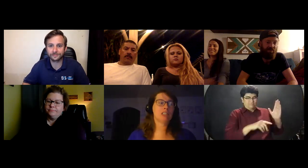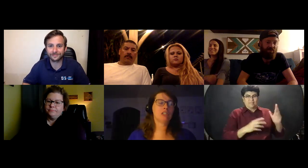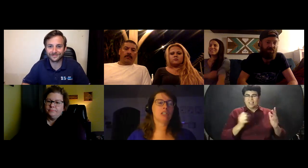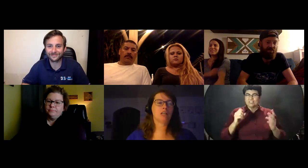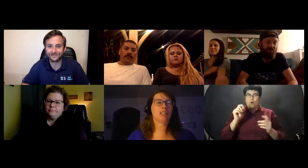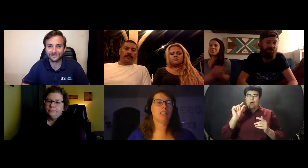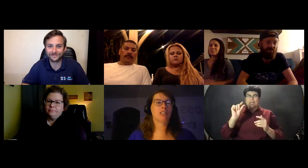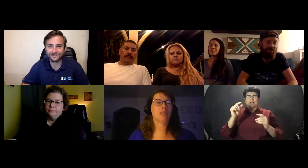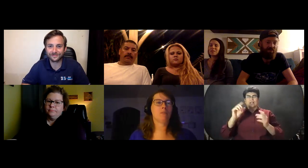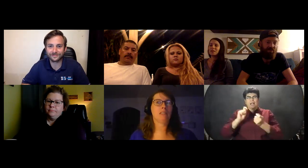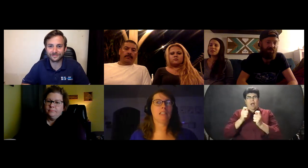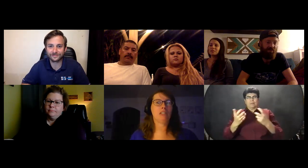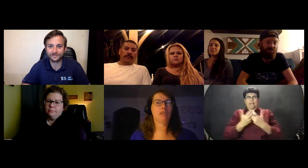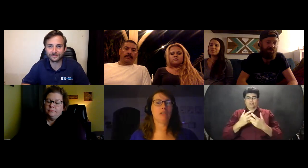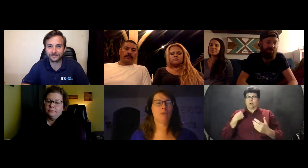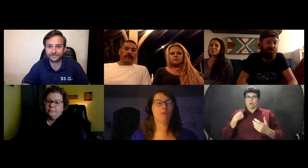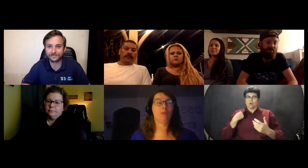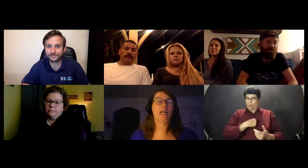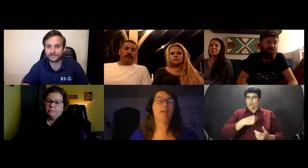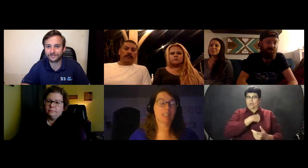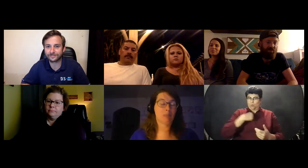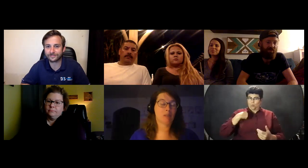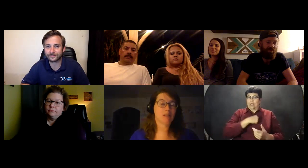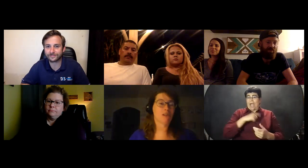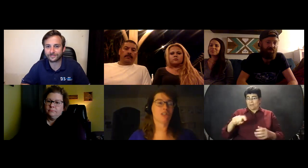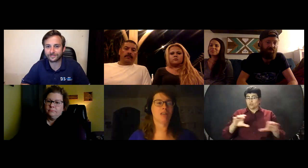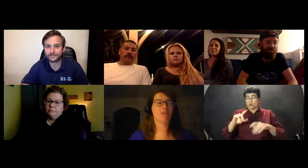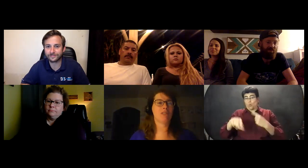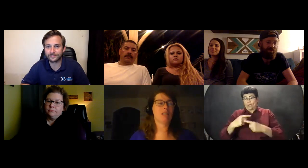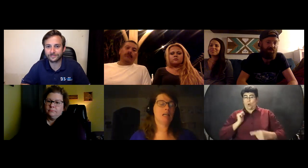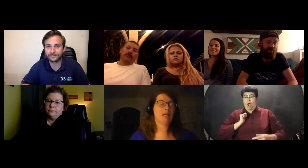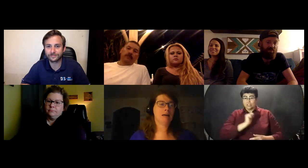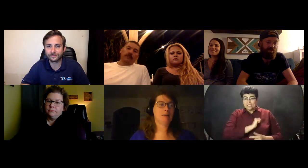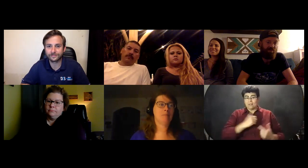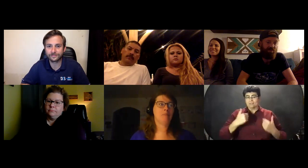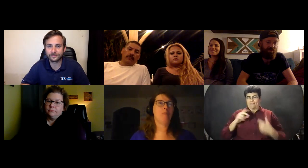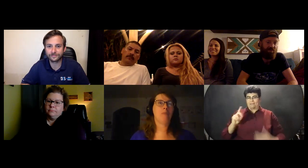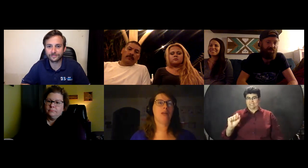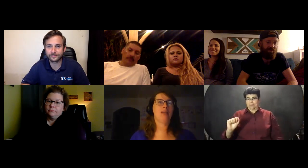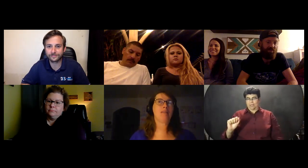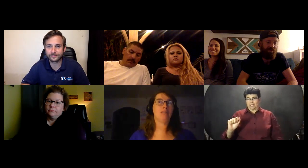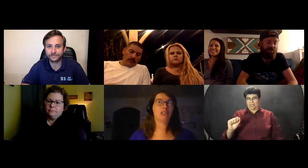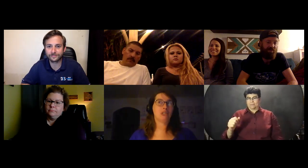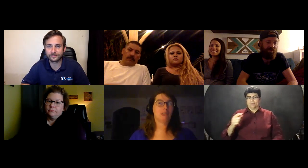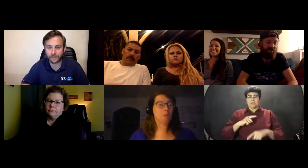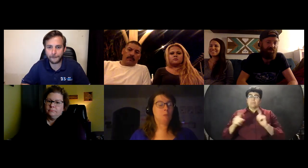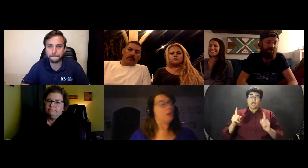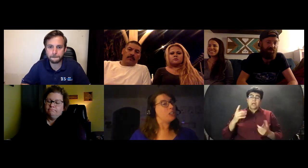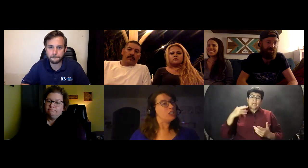accommodations that we need to do when we have a disability ourselves